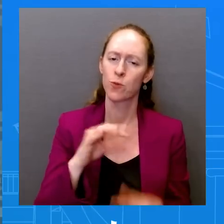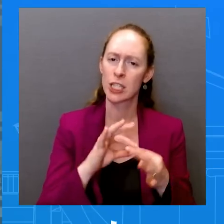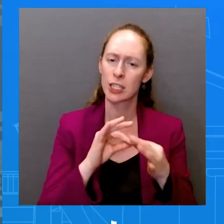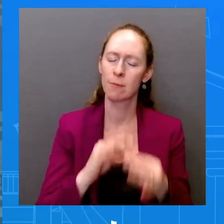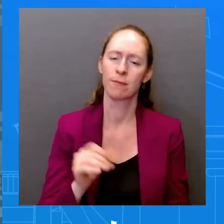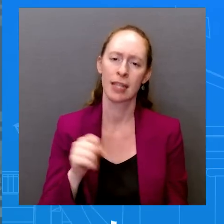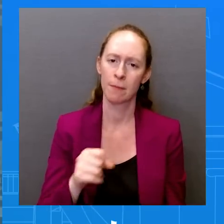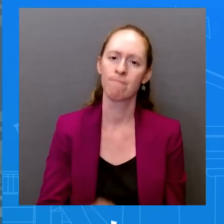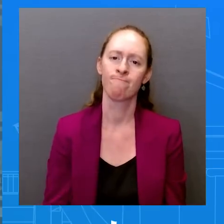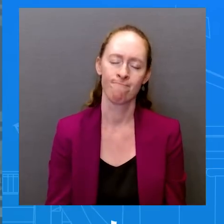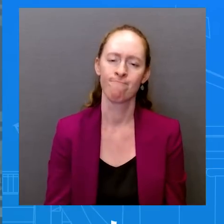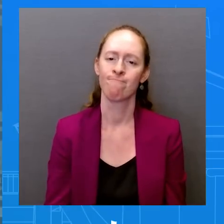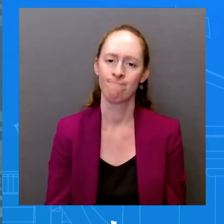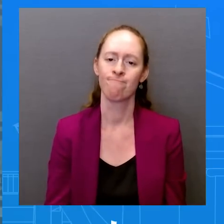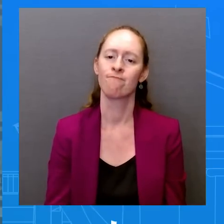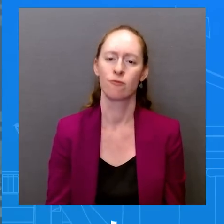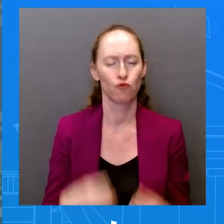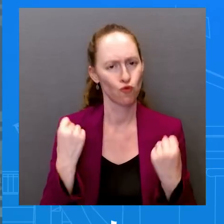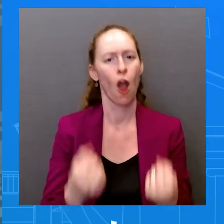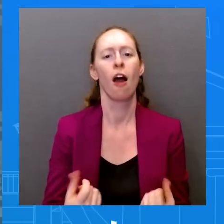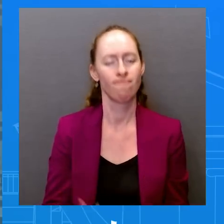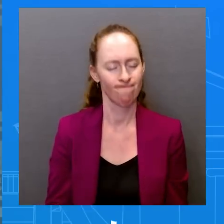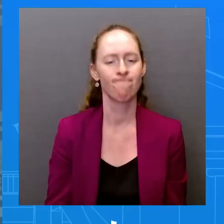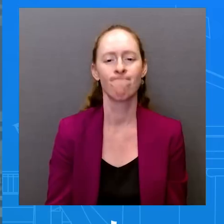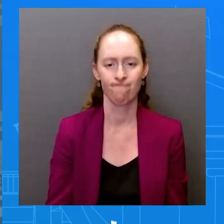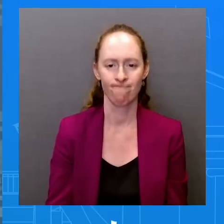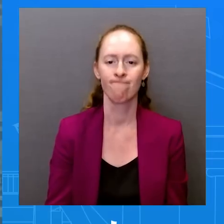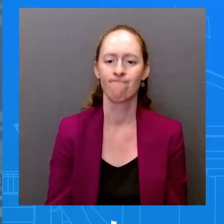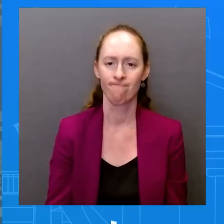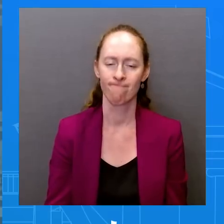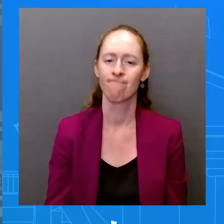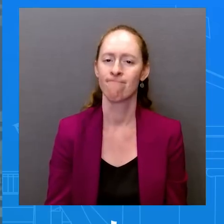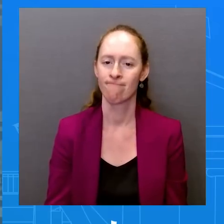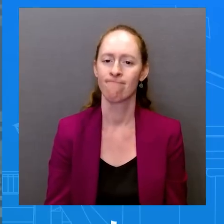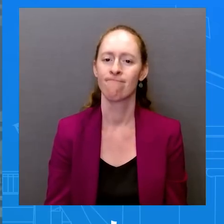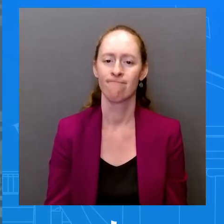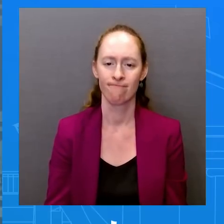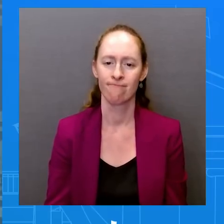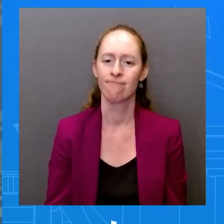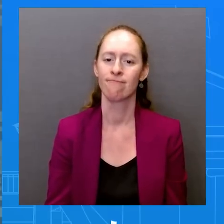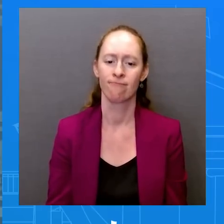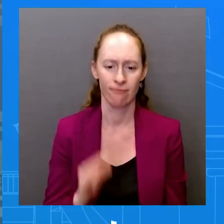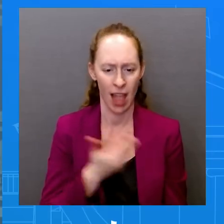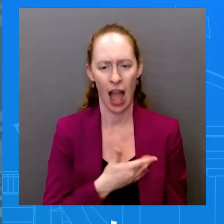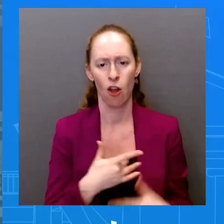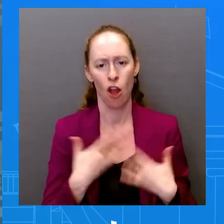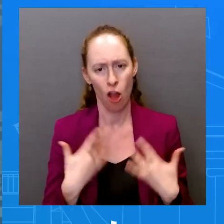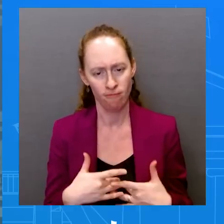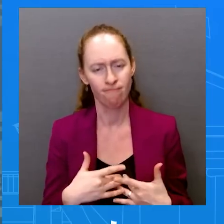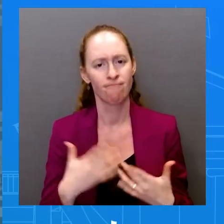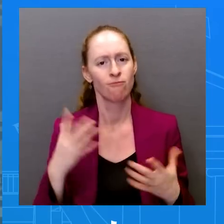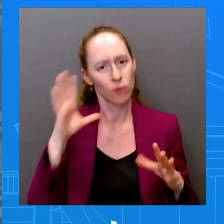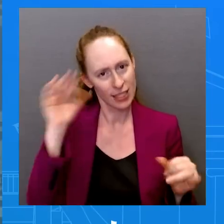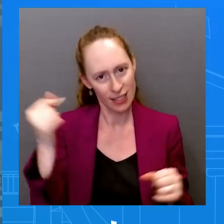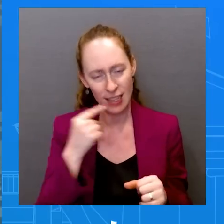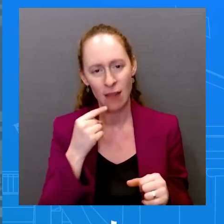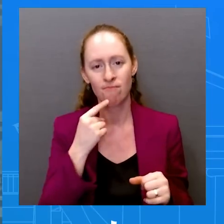And again, our hearts, the President's -- as he said, our thoughts and our hearts are with the Queen, her family,